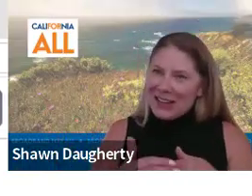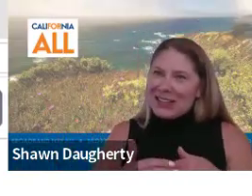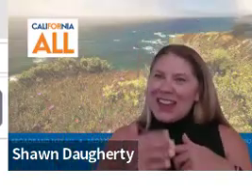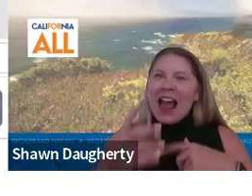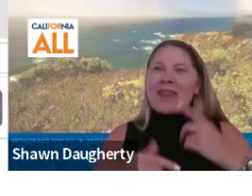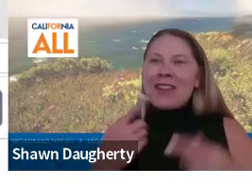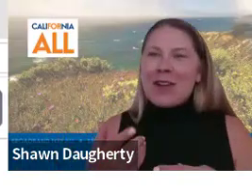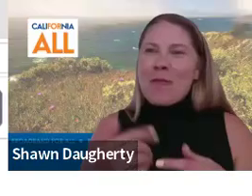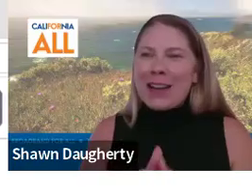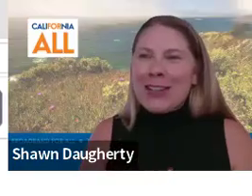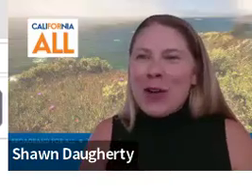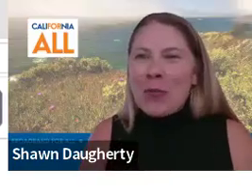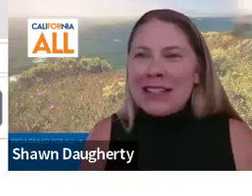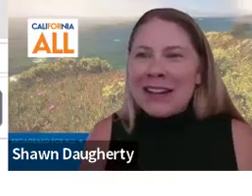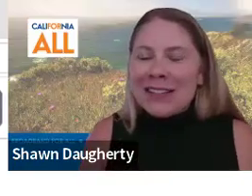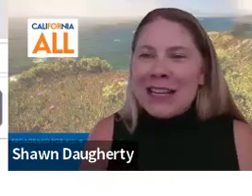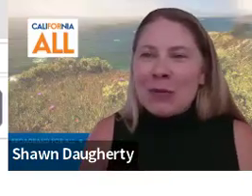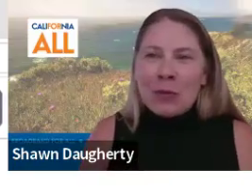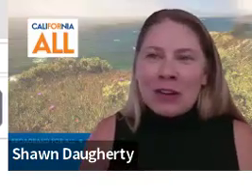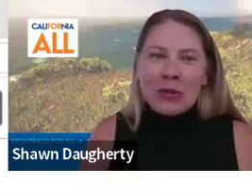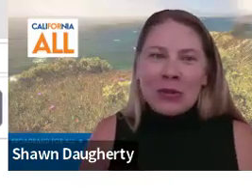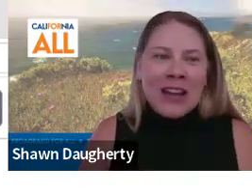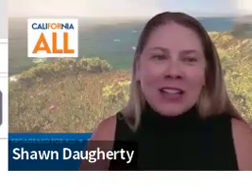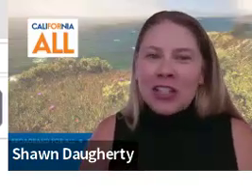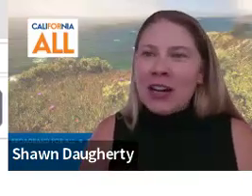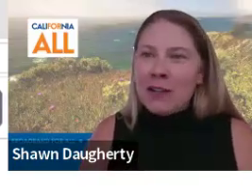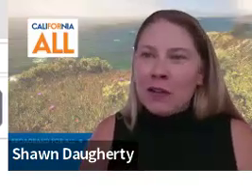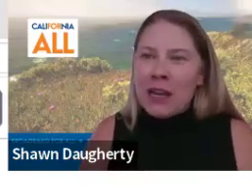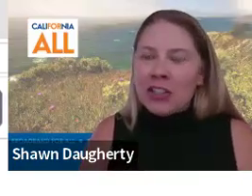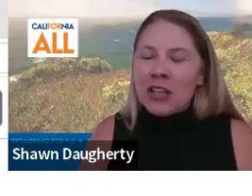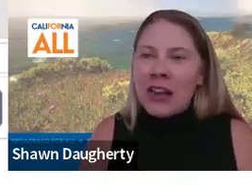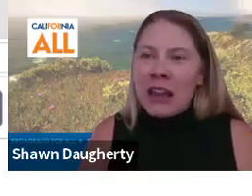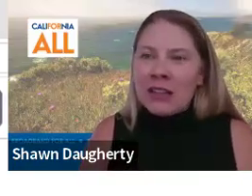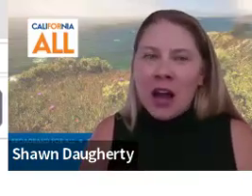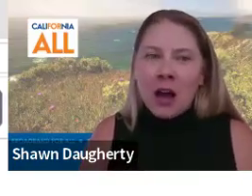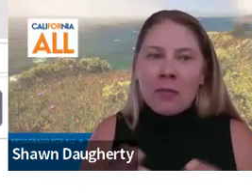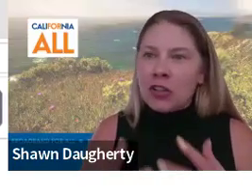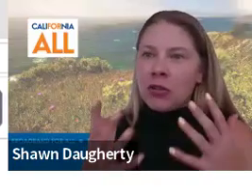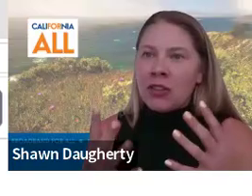excuse me. That'll go back to the OBDL team, and we'll make sure to share information and make sure